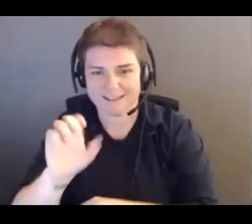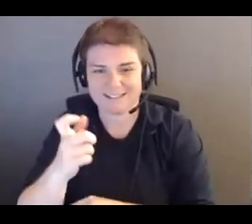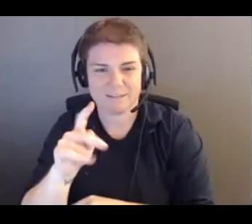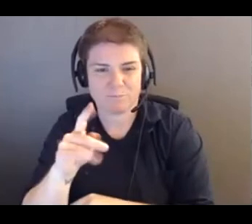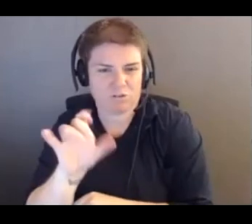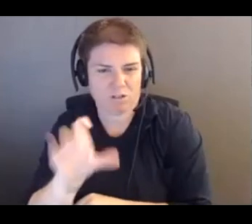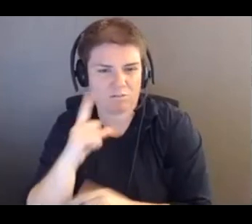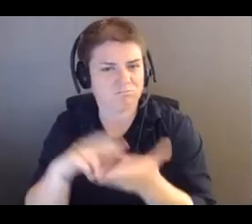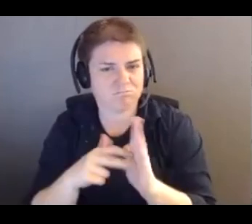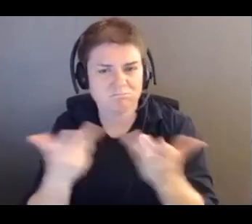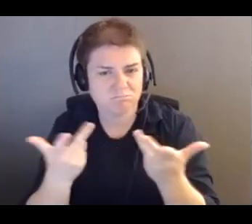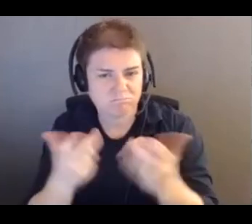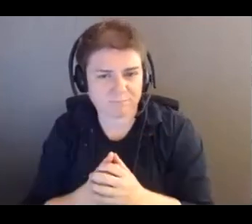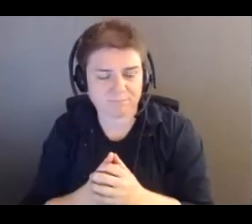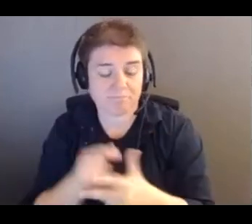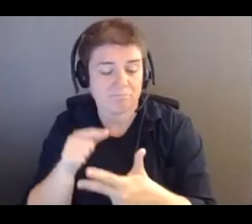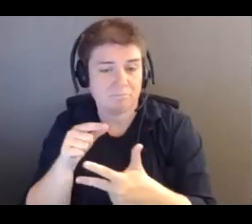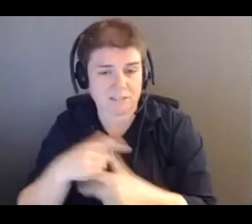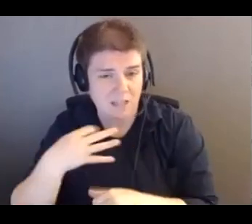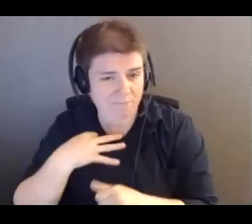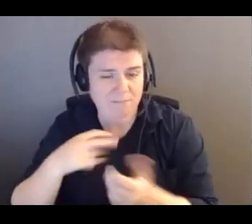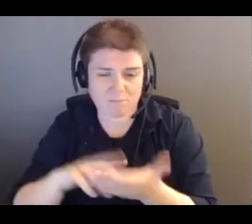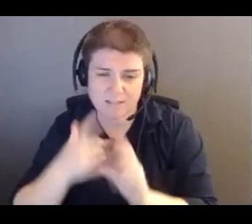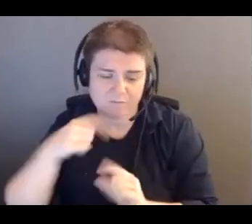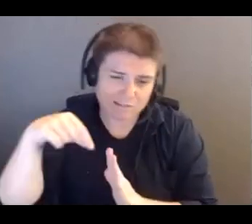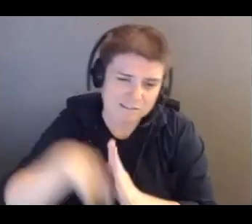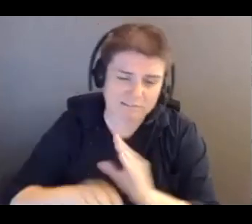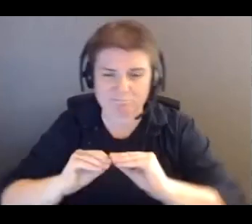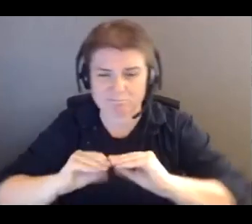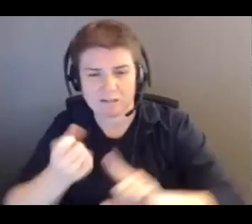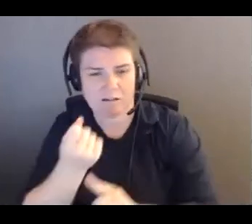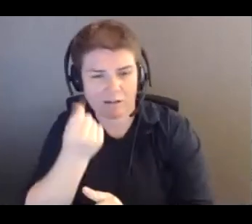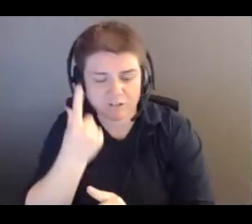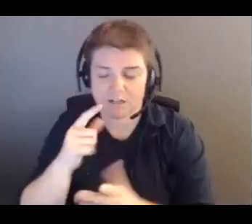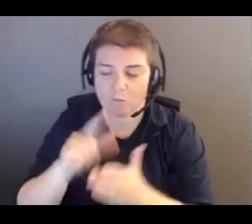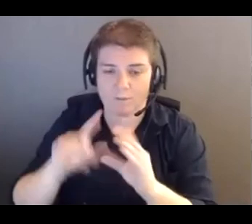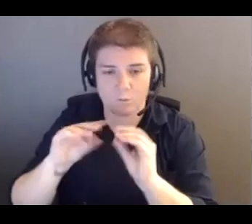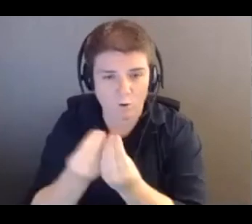applications demonstrate a deep understanding of the organization s mandate and goals, their